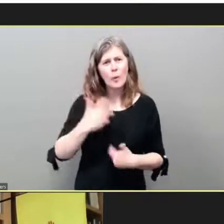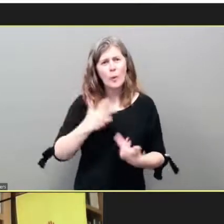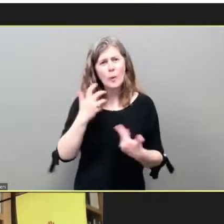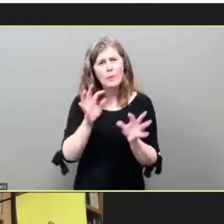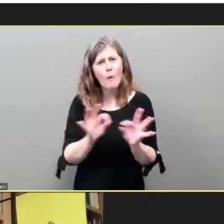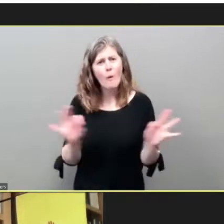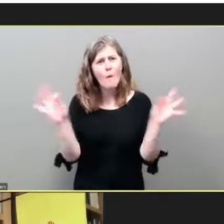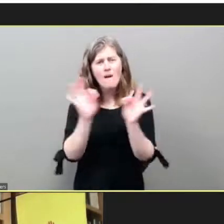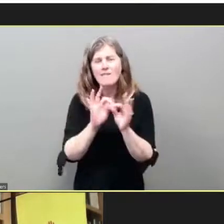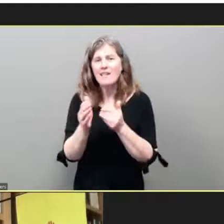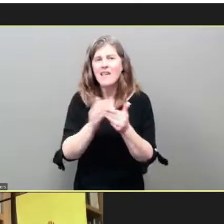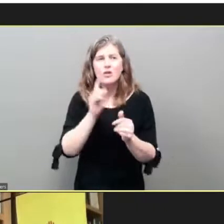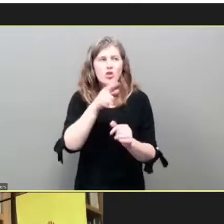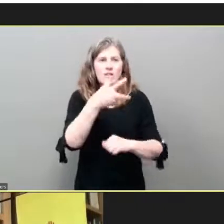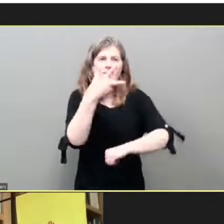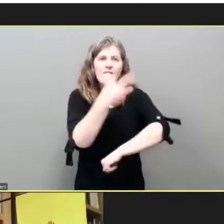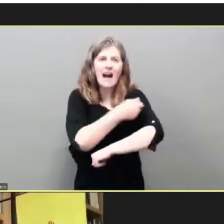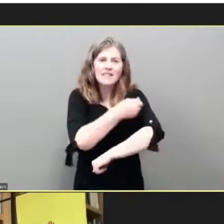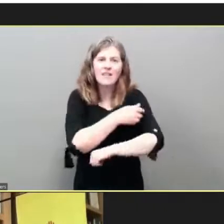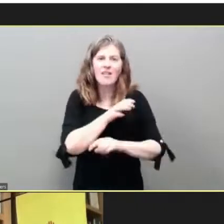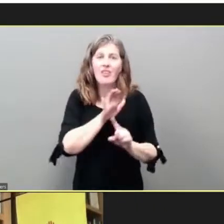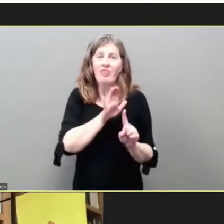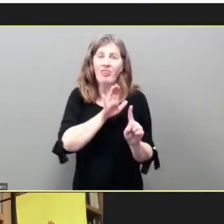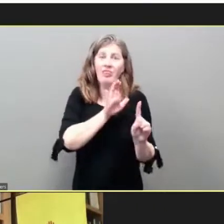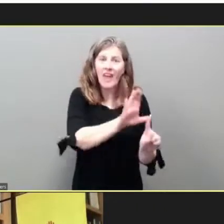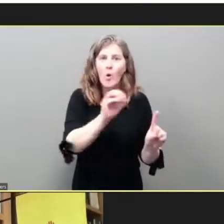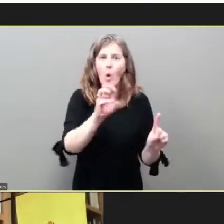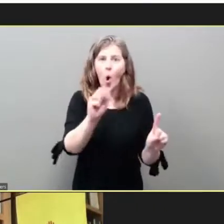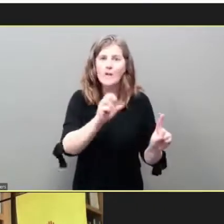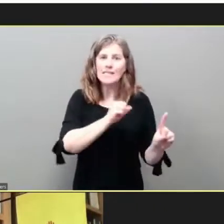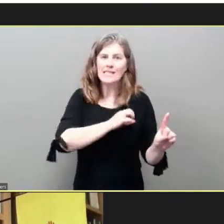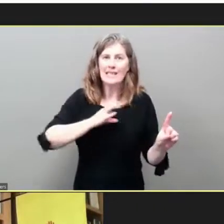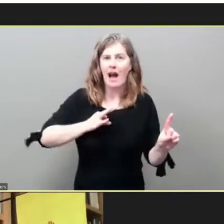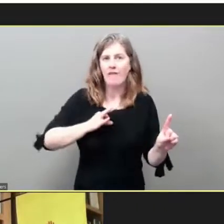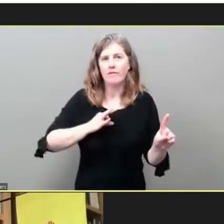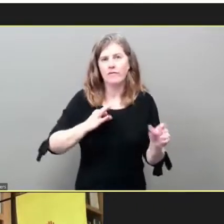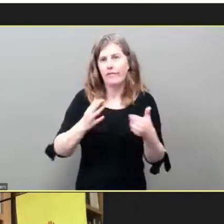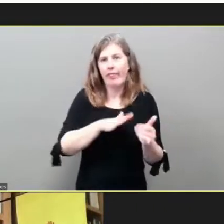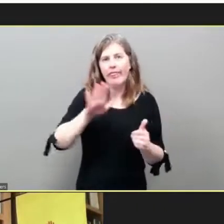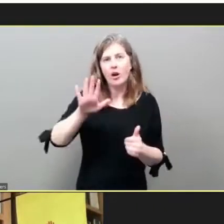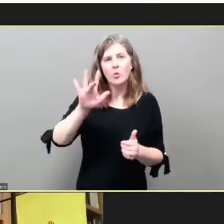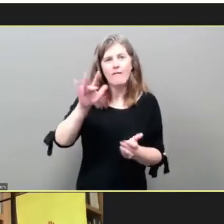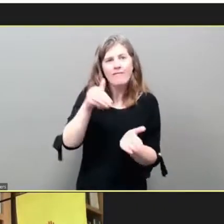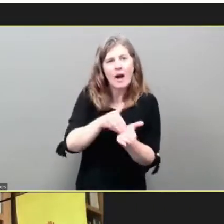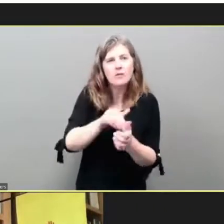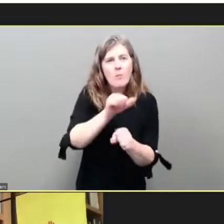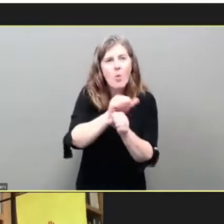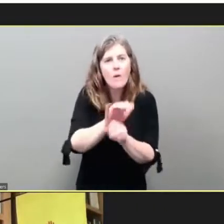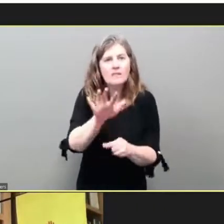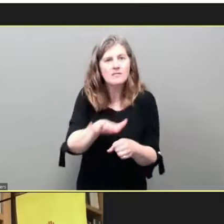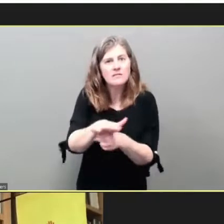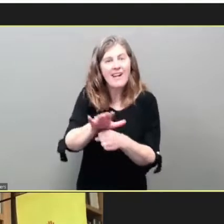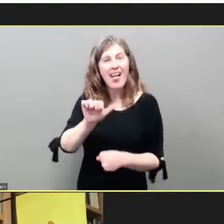vaccinating, You know there are 25,000 employees in Albuquerque was was a huge